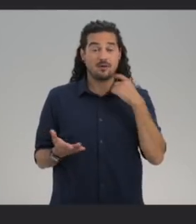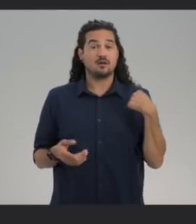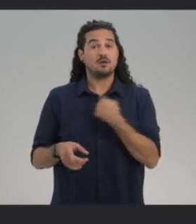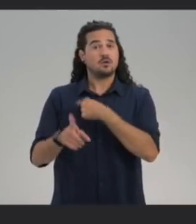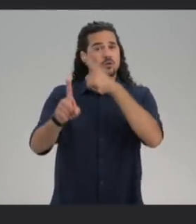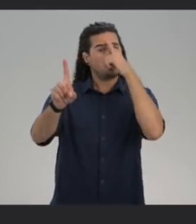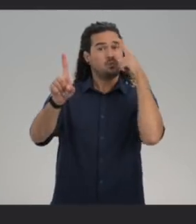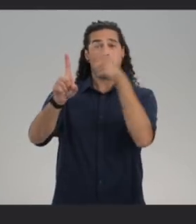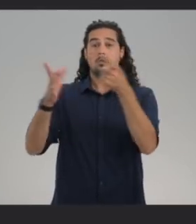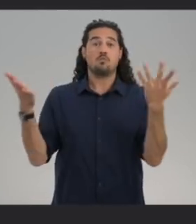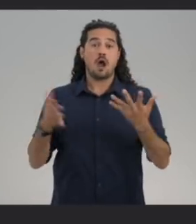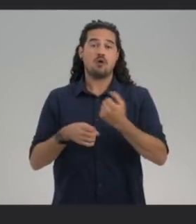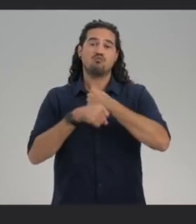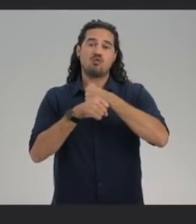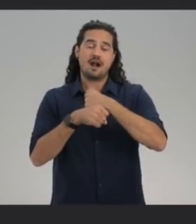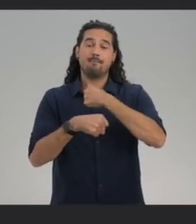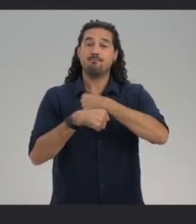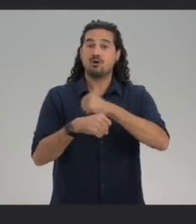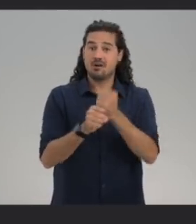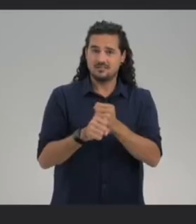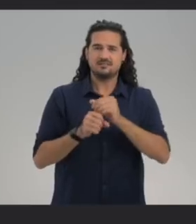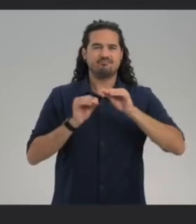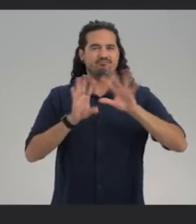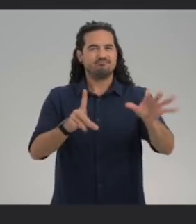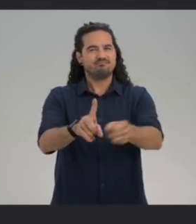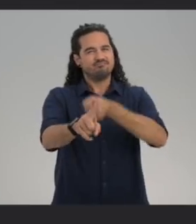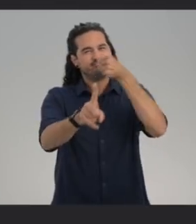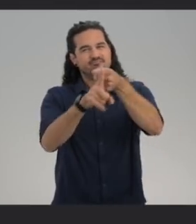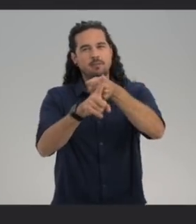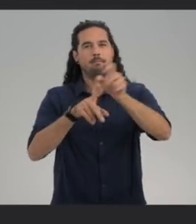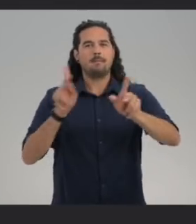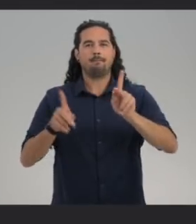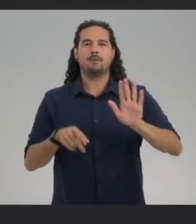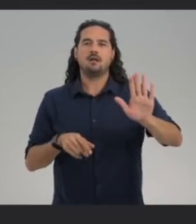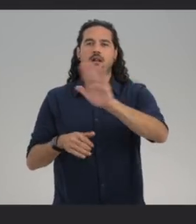our mission is to create products that play a meaningful role in people's lives.